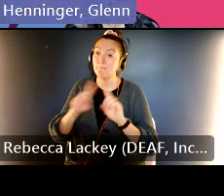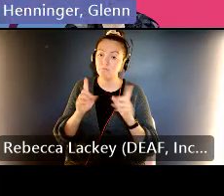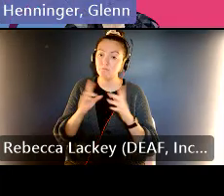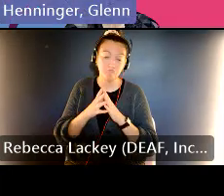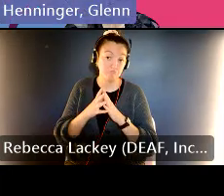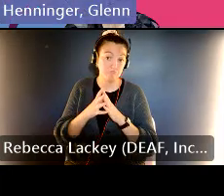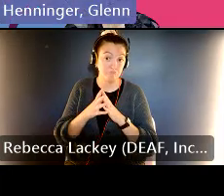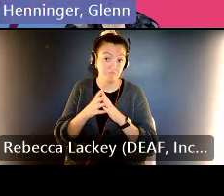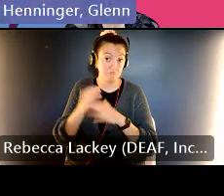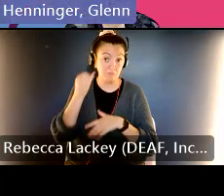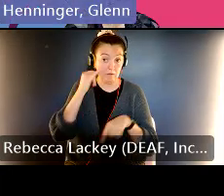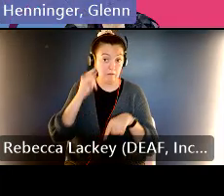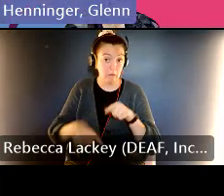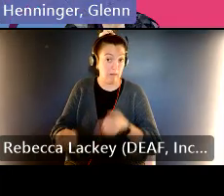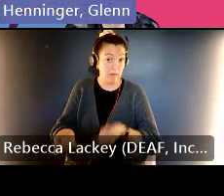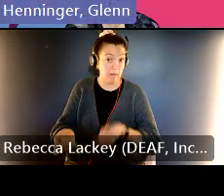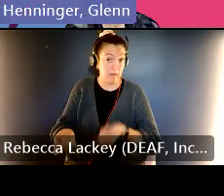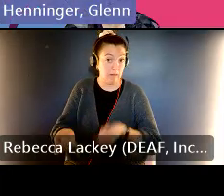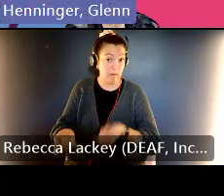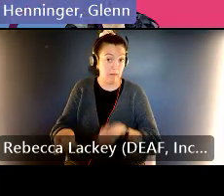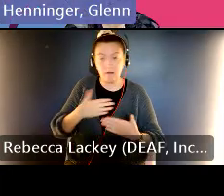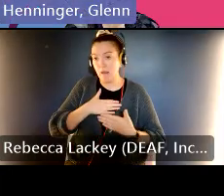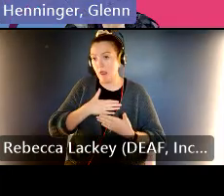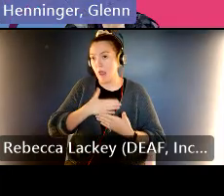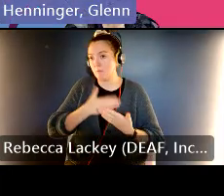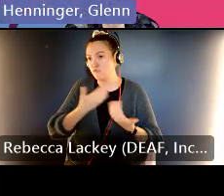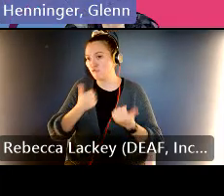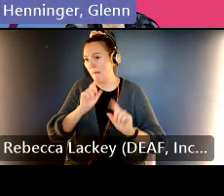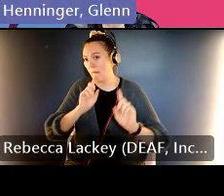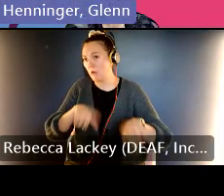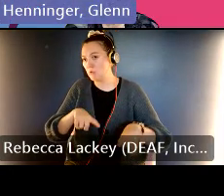we'd we'd be glad to try and answer any specific questions if we have time.